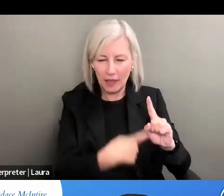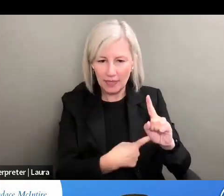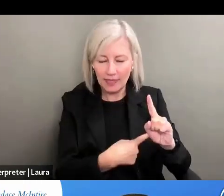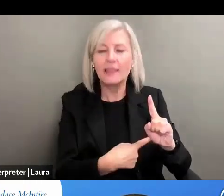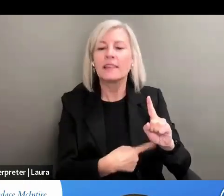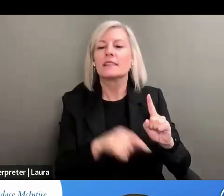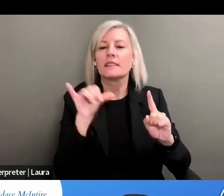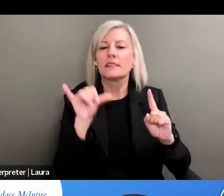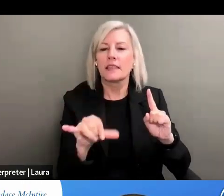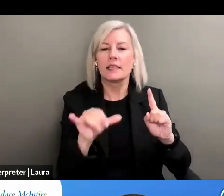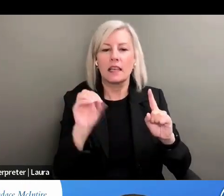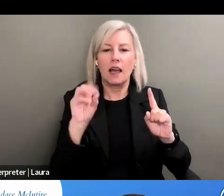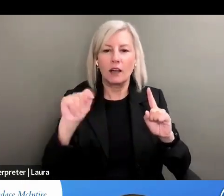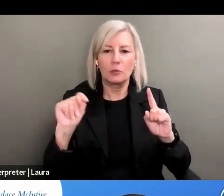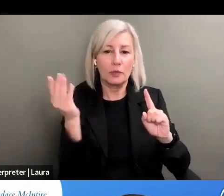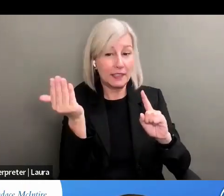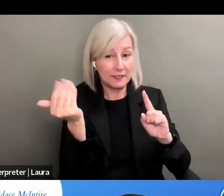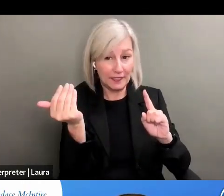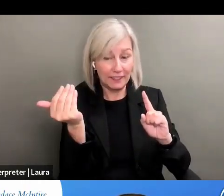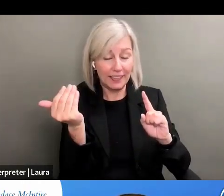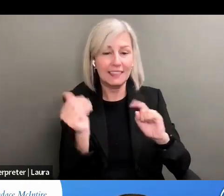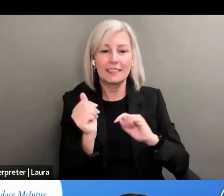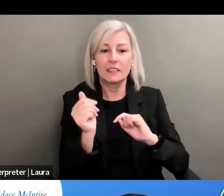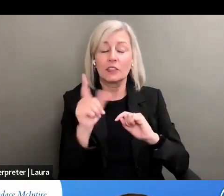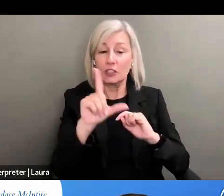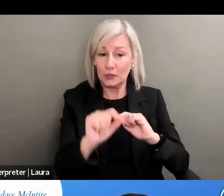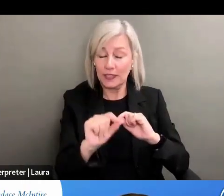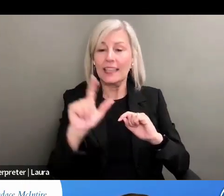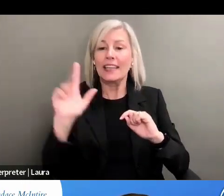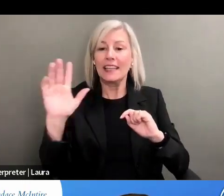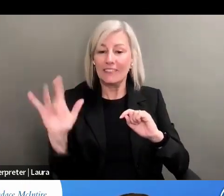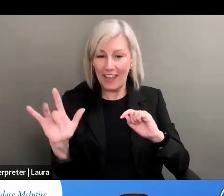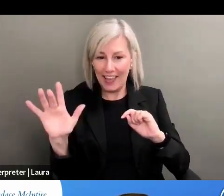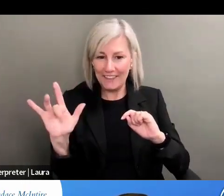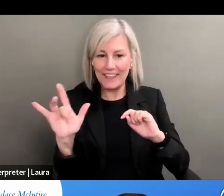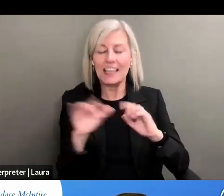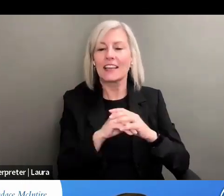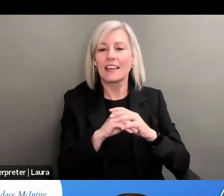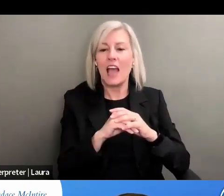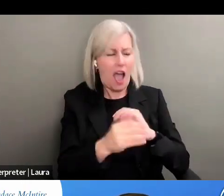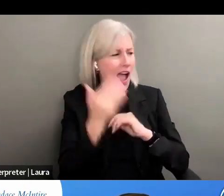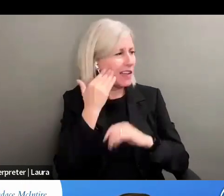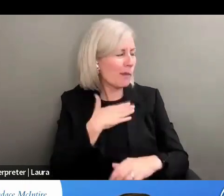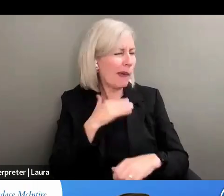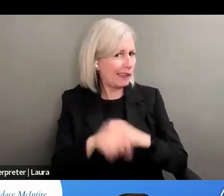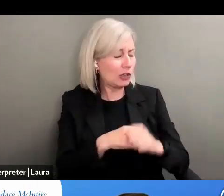That will be October 15th, 2025. I know my years kind of.